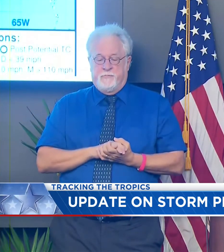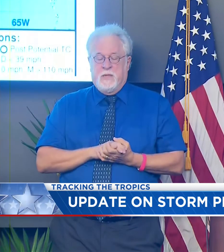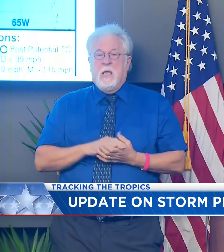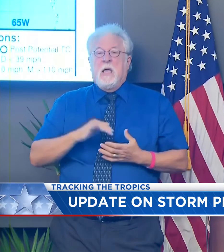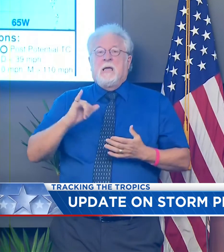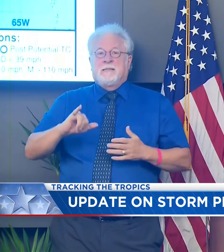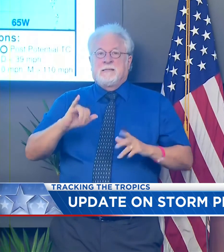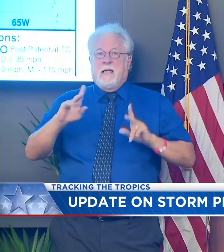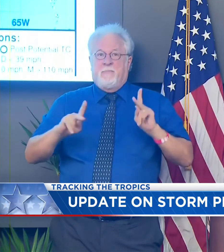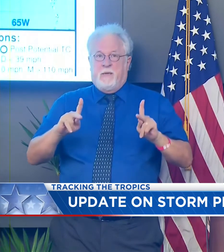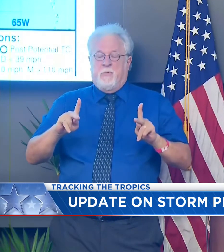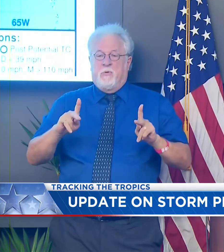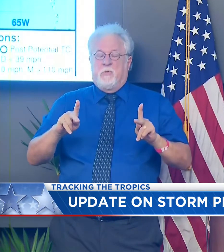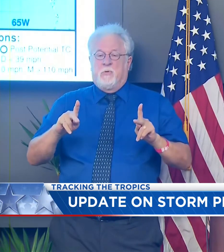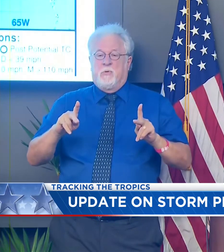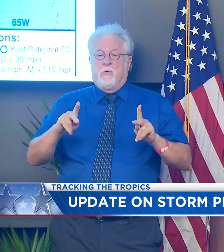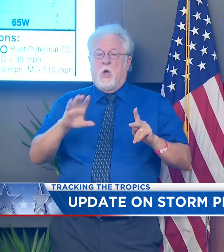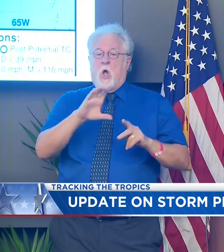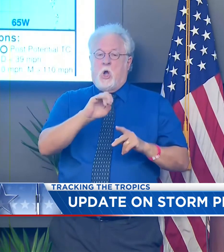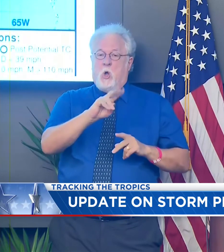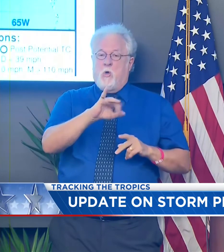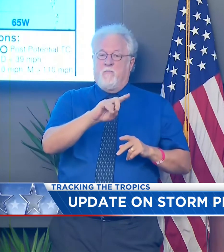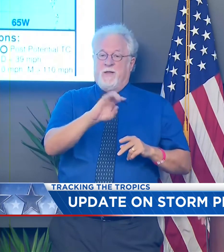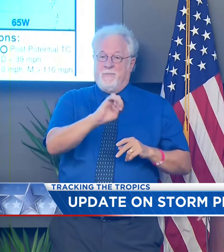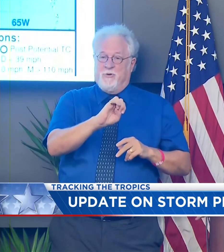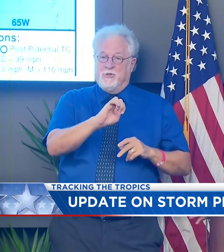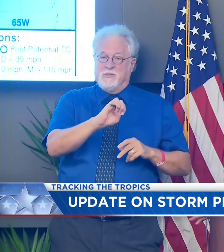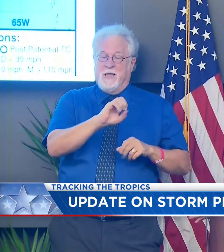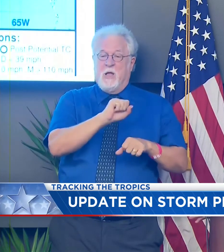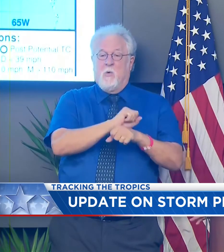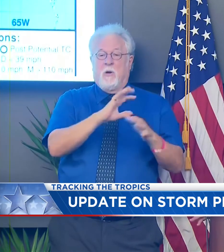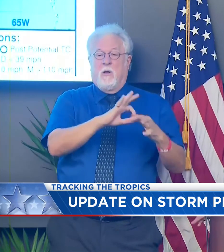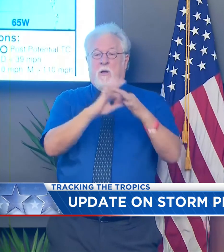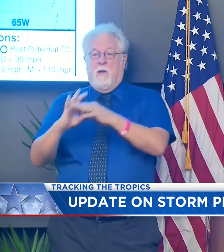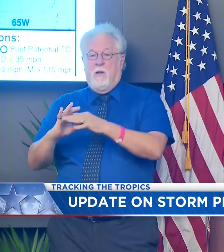ANNOUNCE ON TUESDAY? Governor: DON'T KNOW YET.